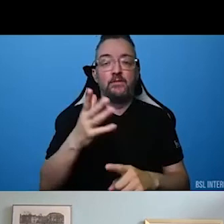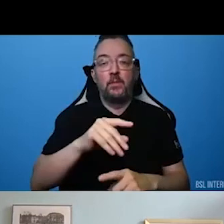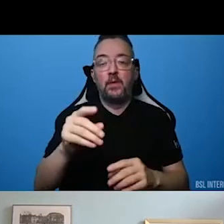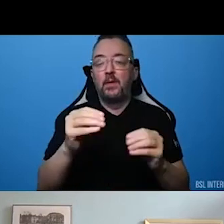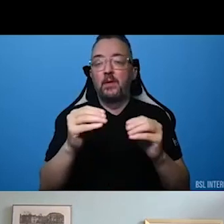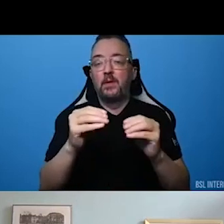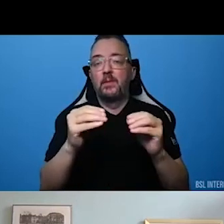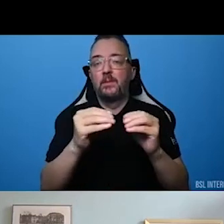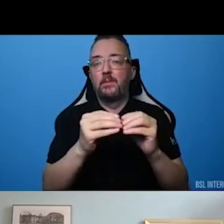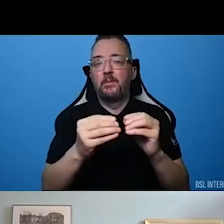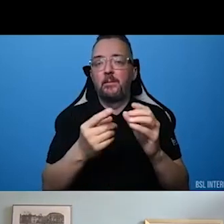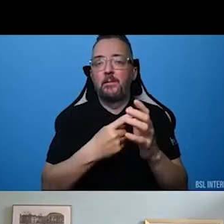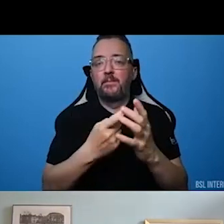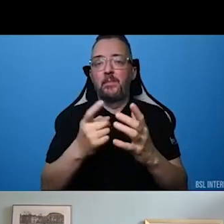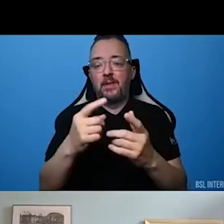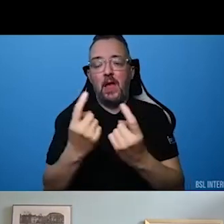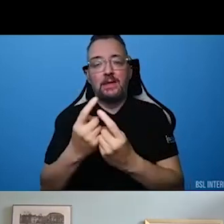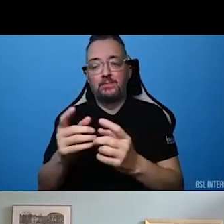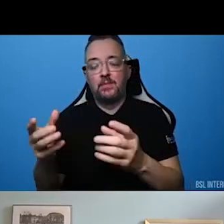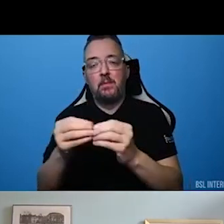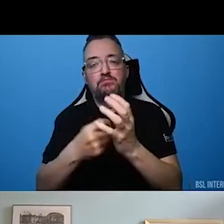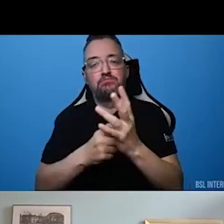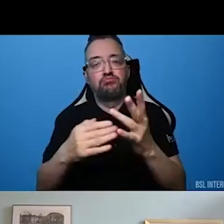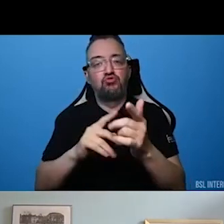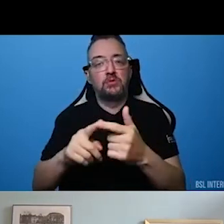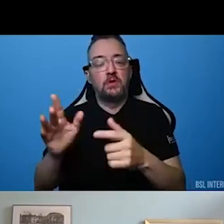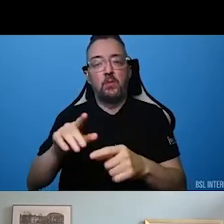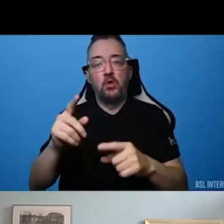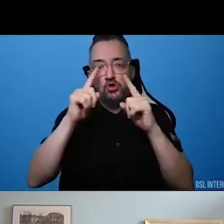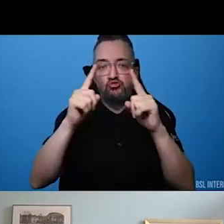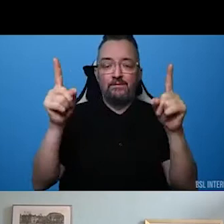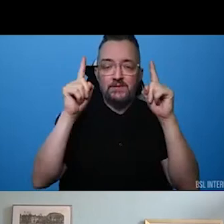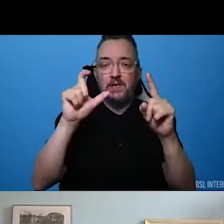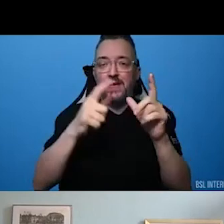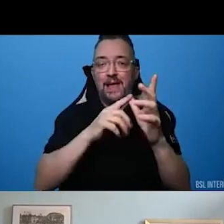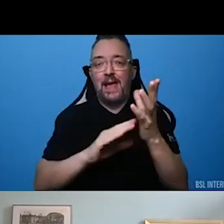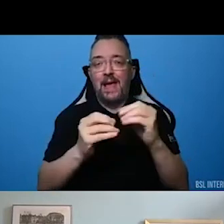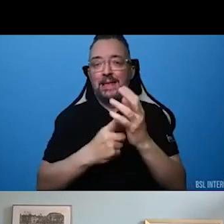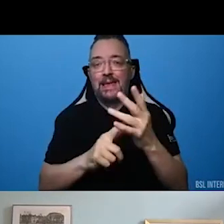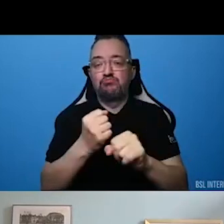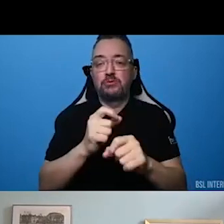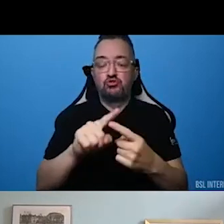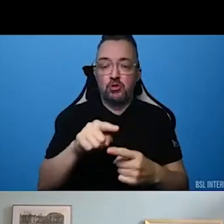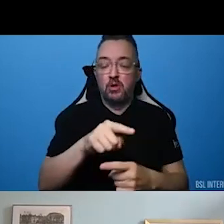just this morning been returned from University of Cambridge University of Aberdeen has made those steps already